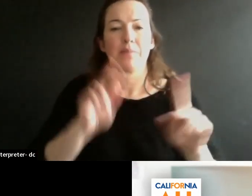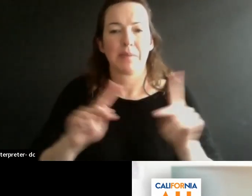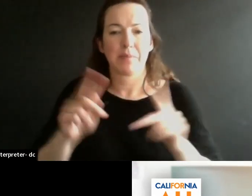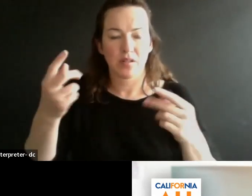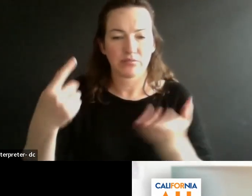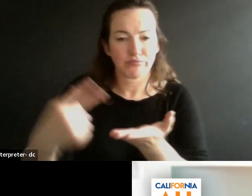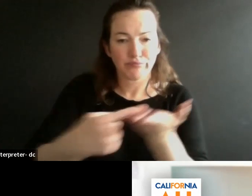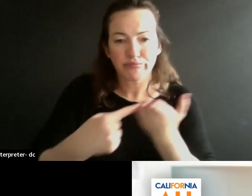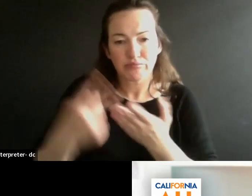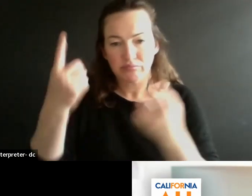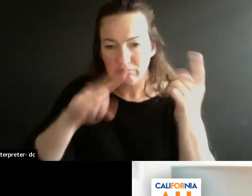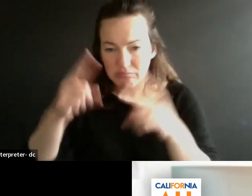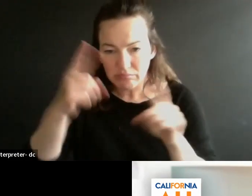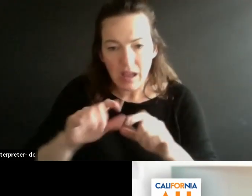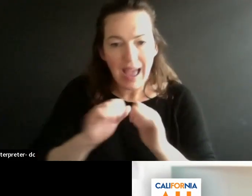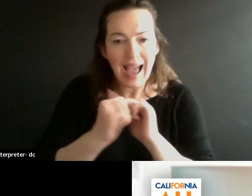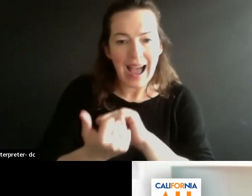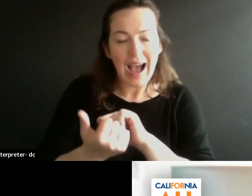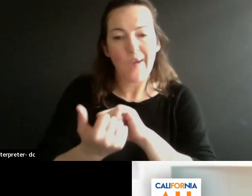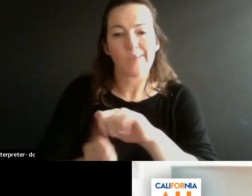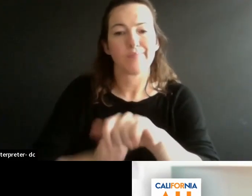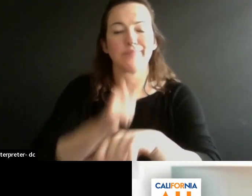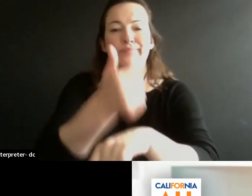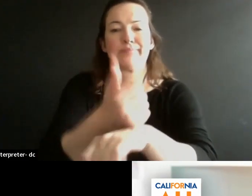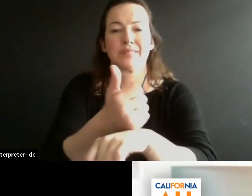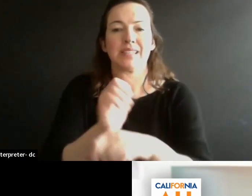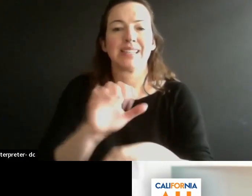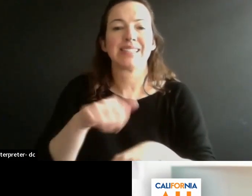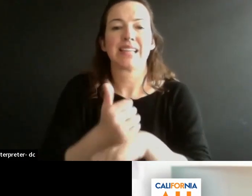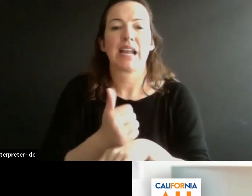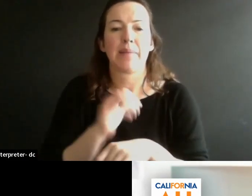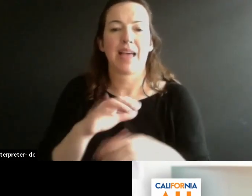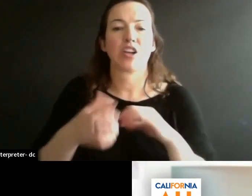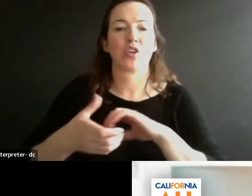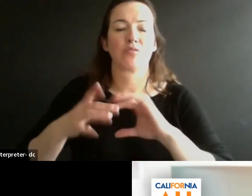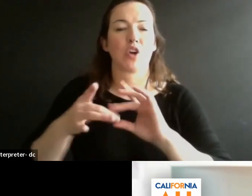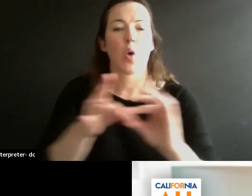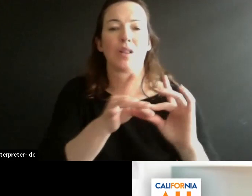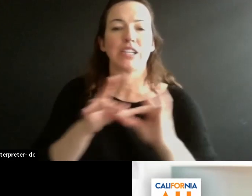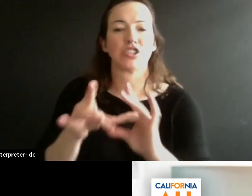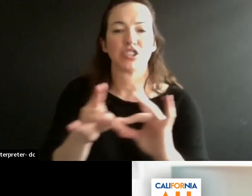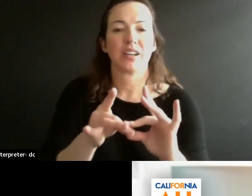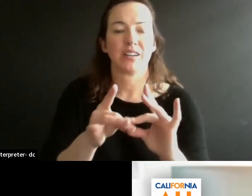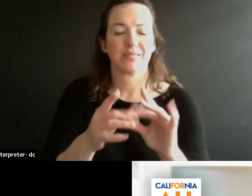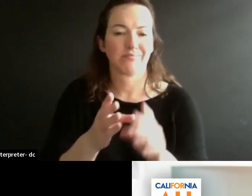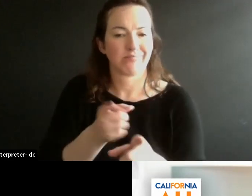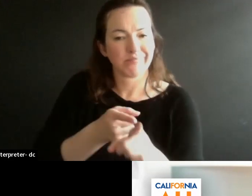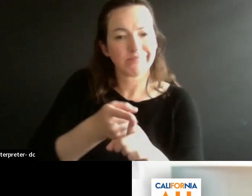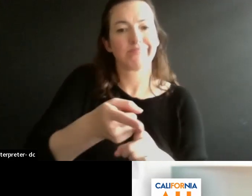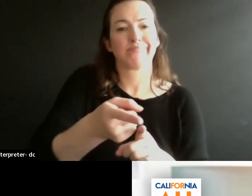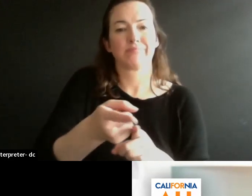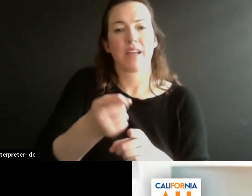the end of the day, we can create this unified coalition that's aligned along a mission and